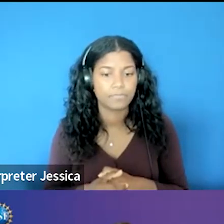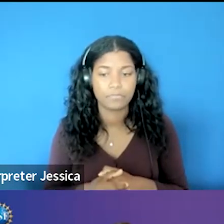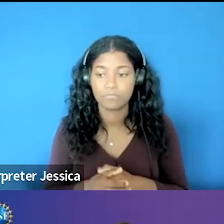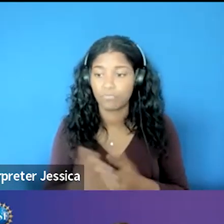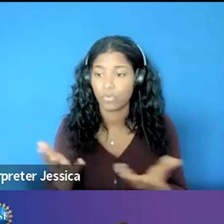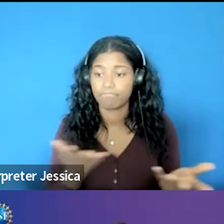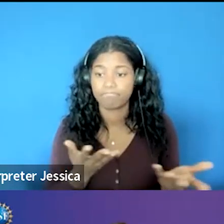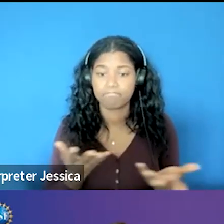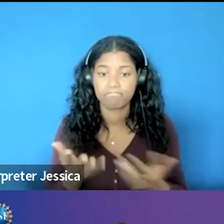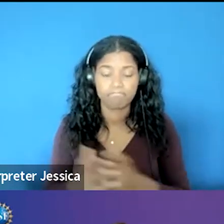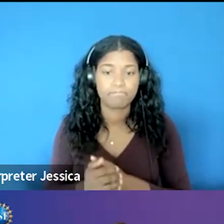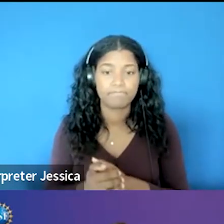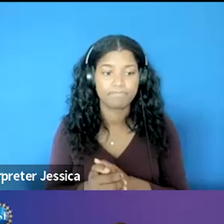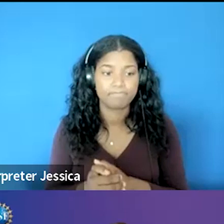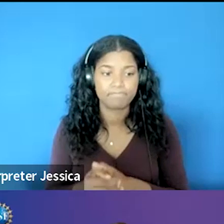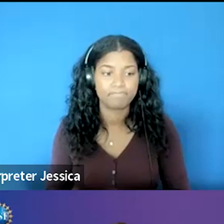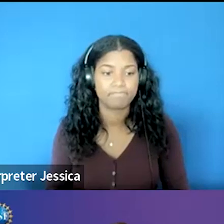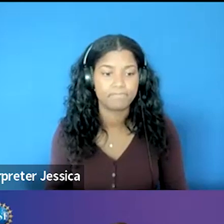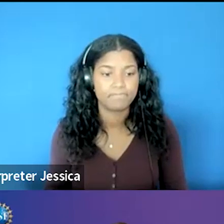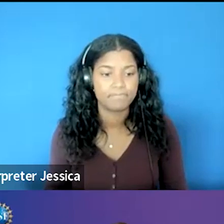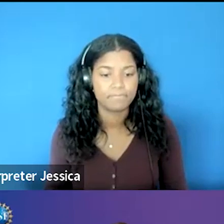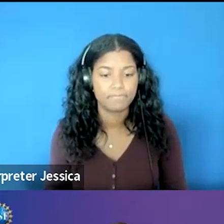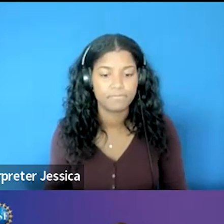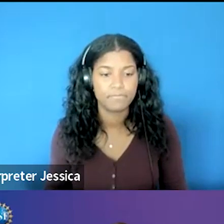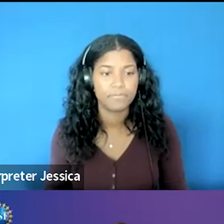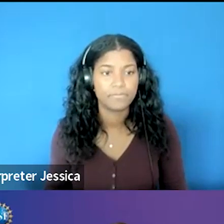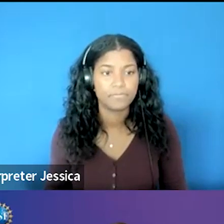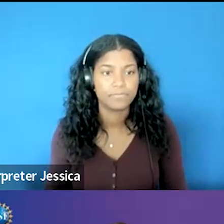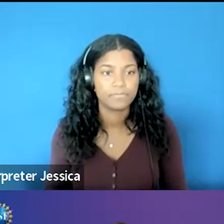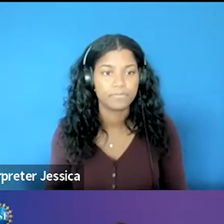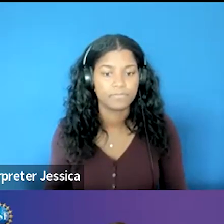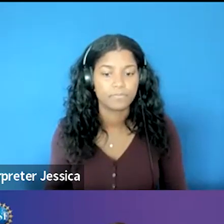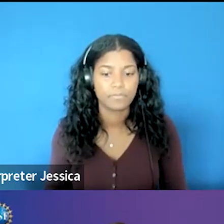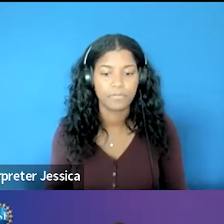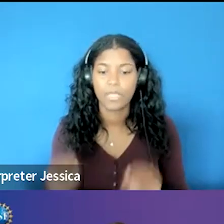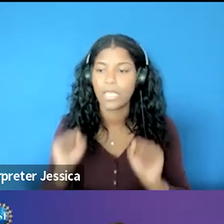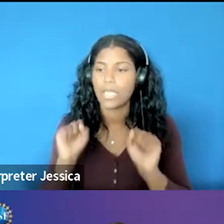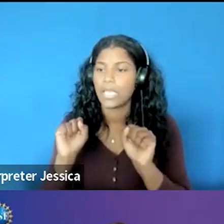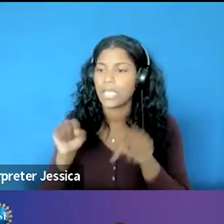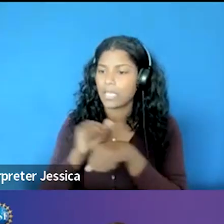Manju Hingorani: Is there a way to send links later, because I've been trying